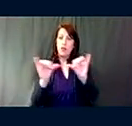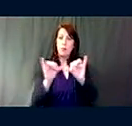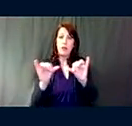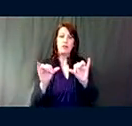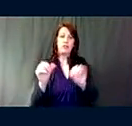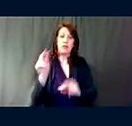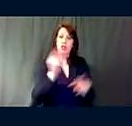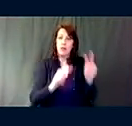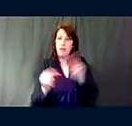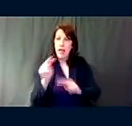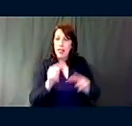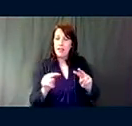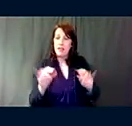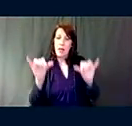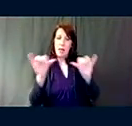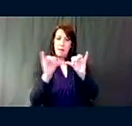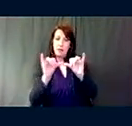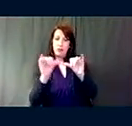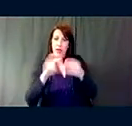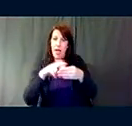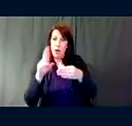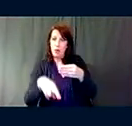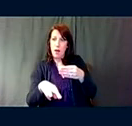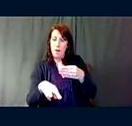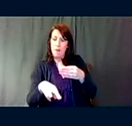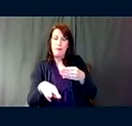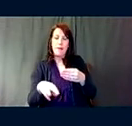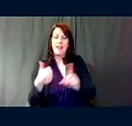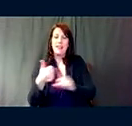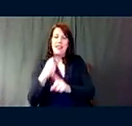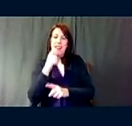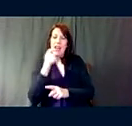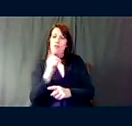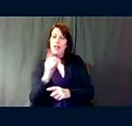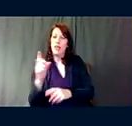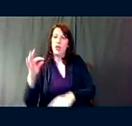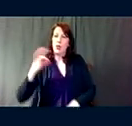GROUPS USEFUL FOR MEASURING -- DOING SURVEILLANCE AND MEASURING OUTCOMES BUT NOT NECESSARILY